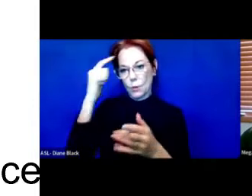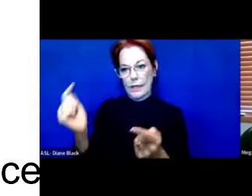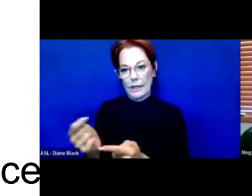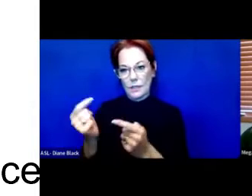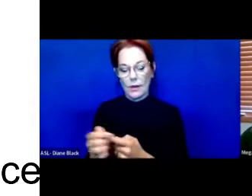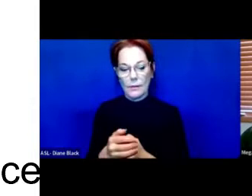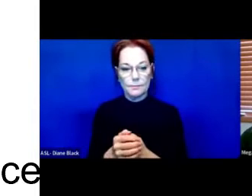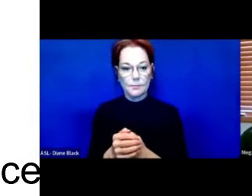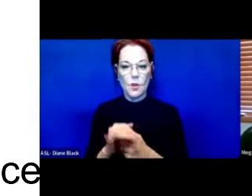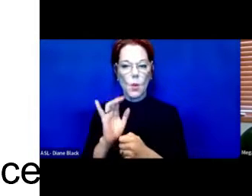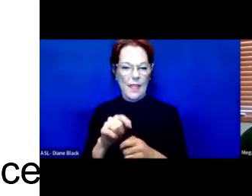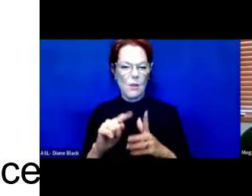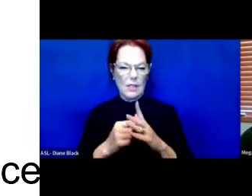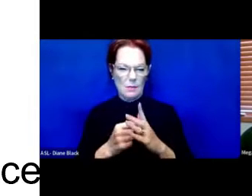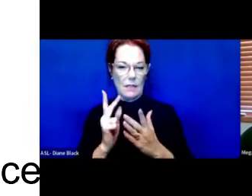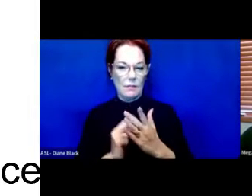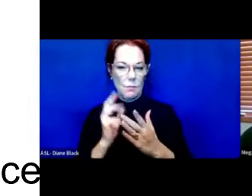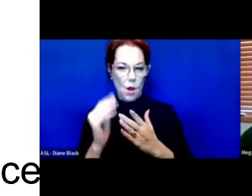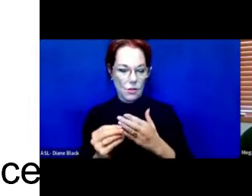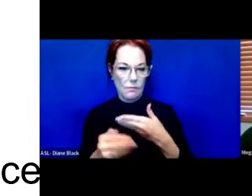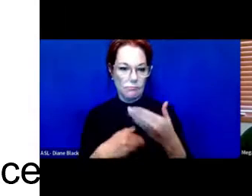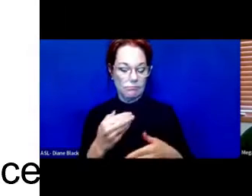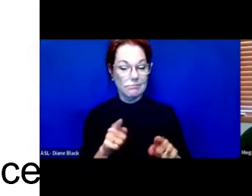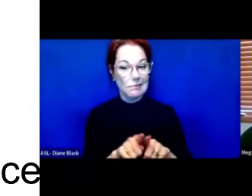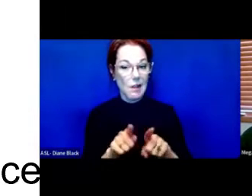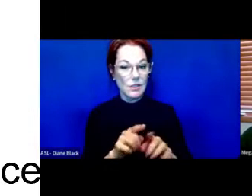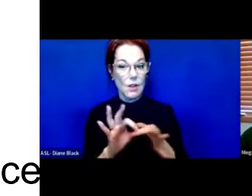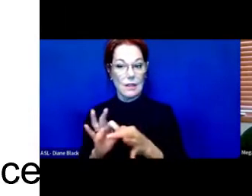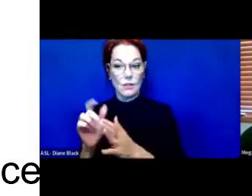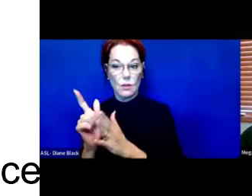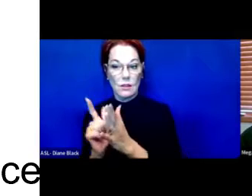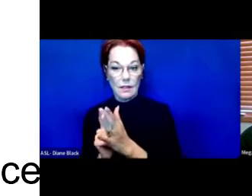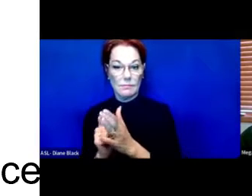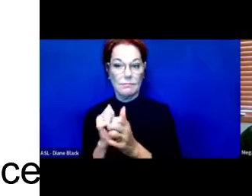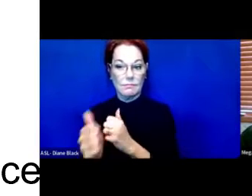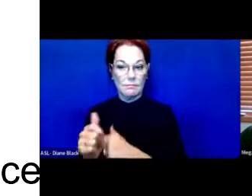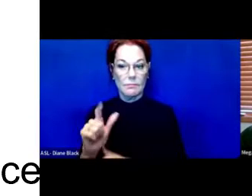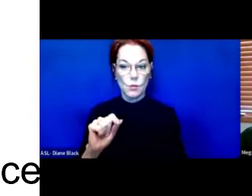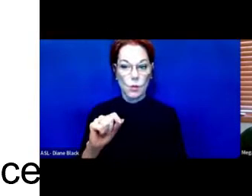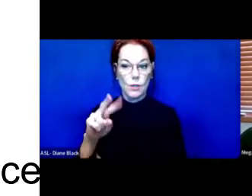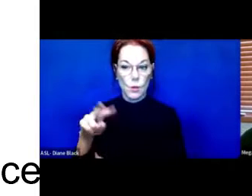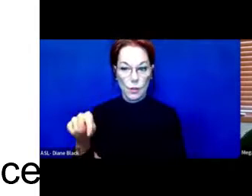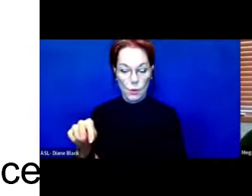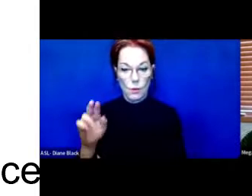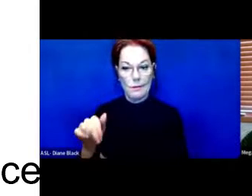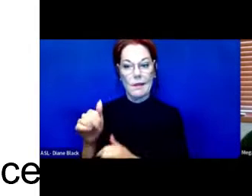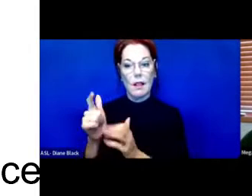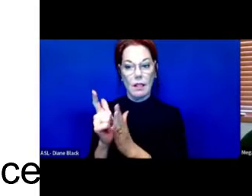project. It did also stem from legislation that was passed in 2022, that really necessitated the development of first